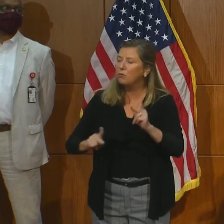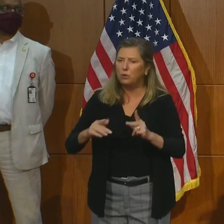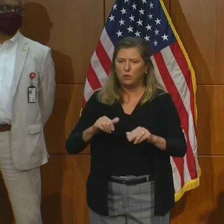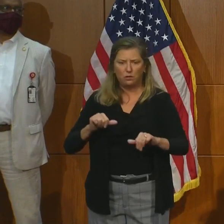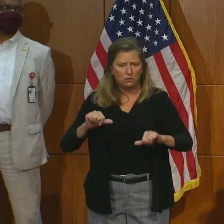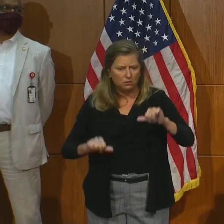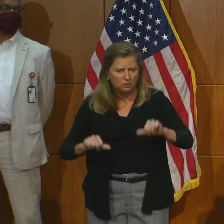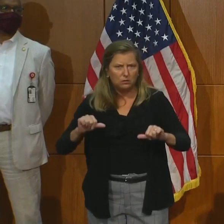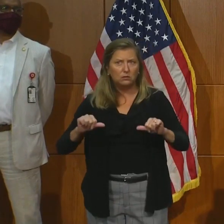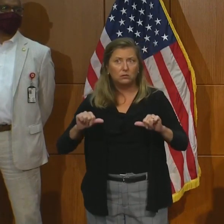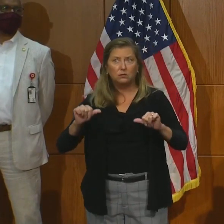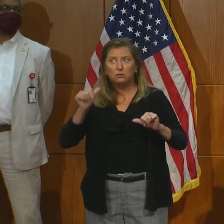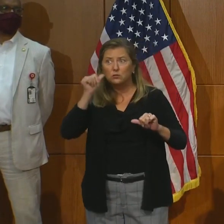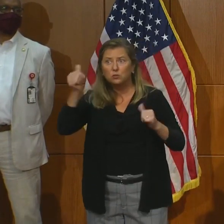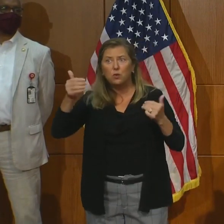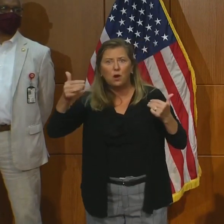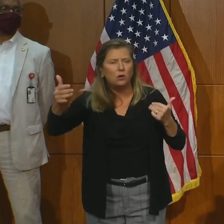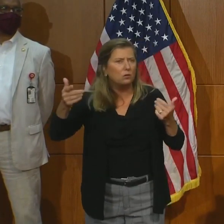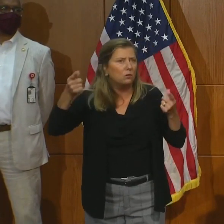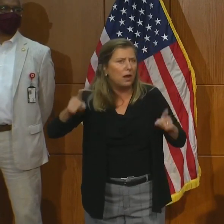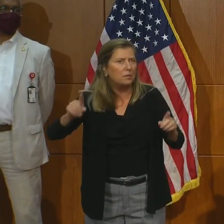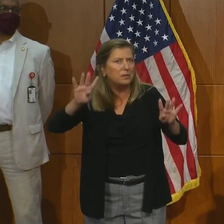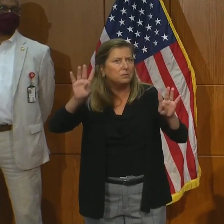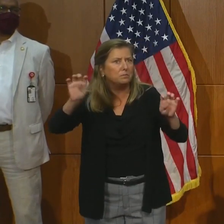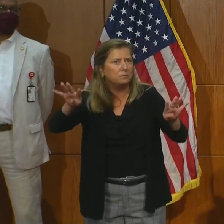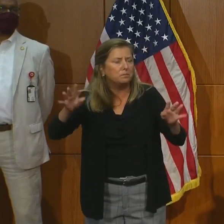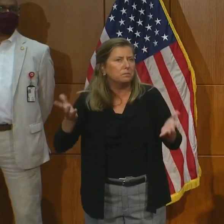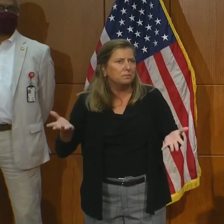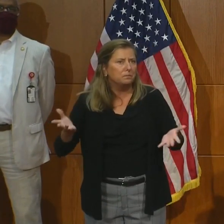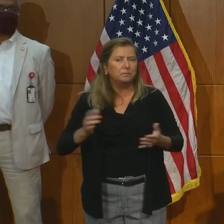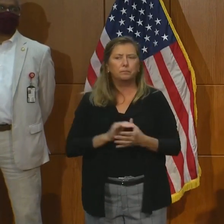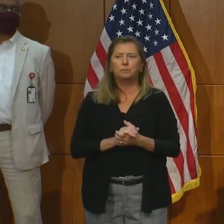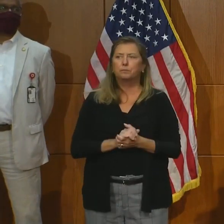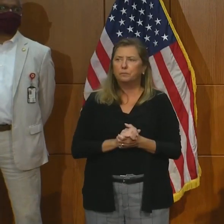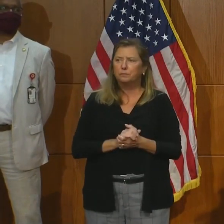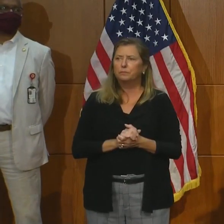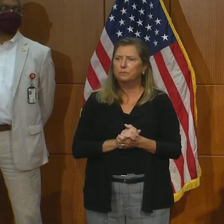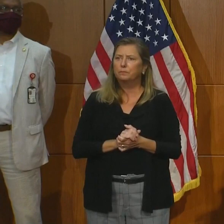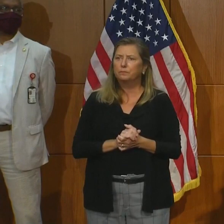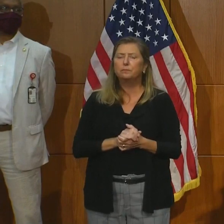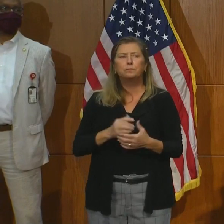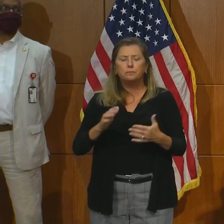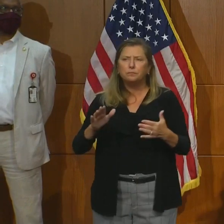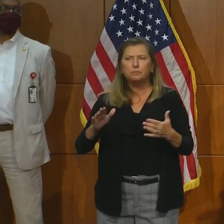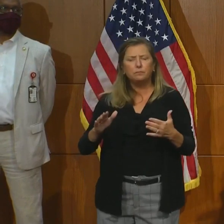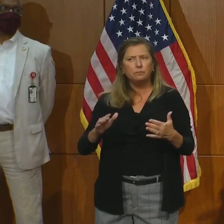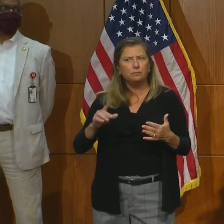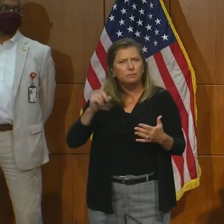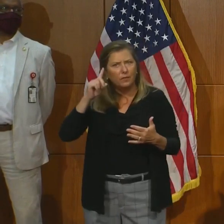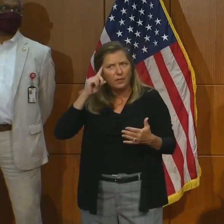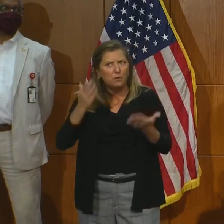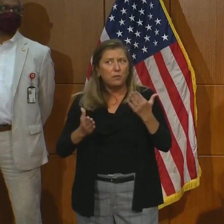SHE WAS HEARING. ABOUT THE PROTEST. EVERYONE IS QUESTION